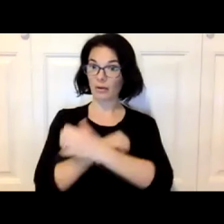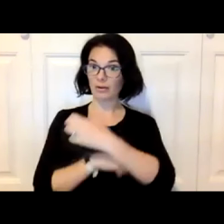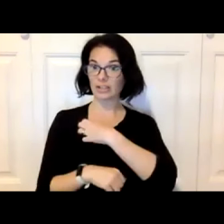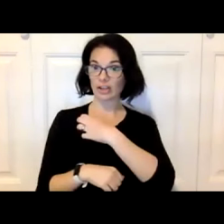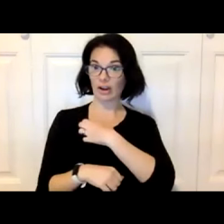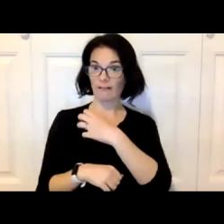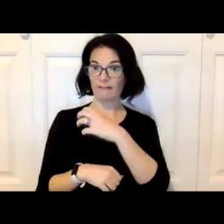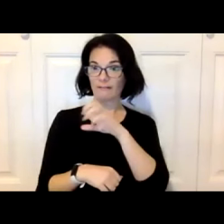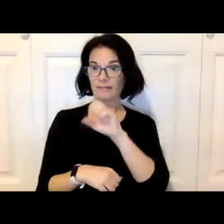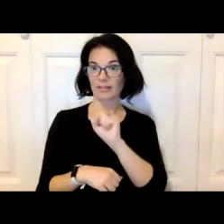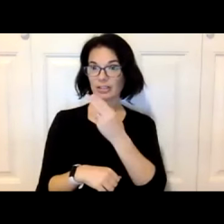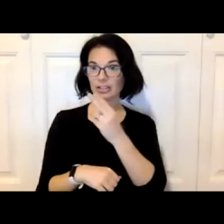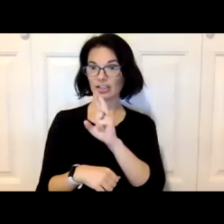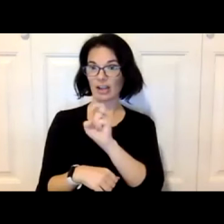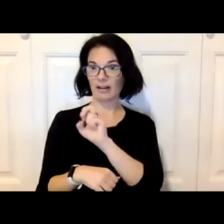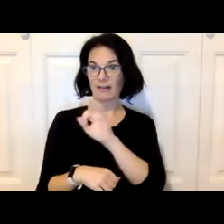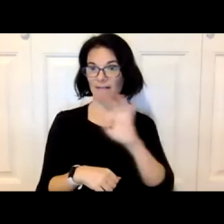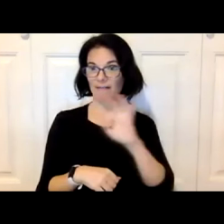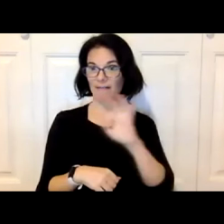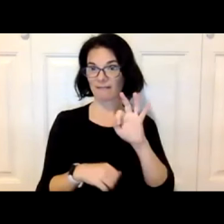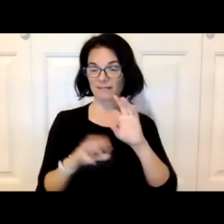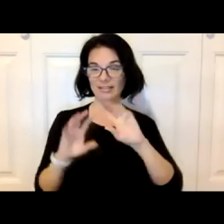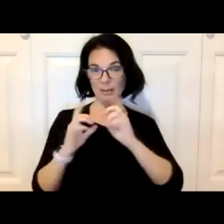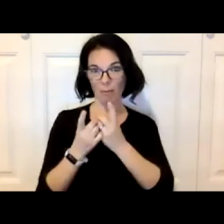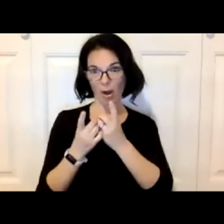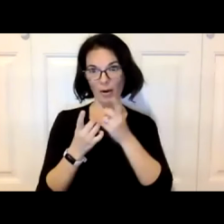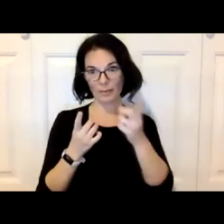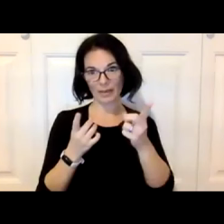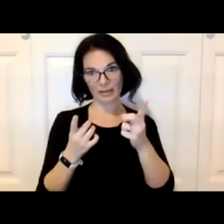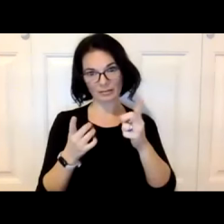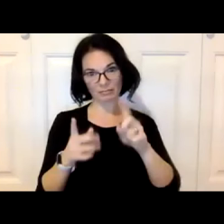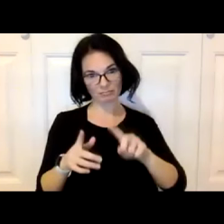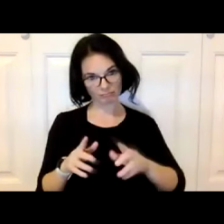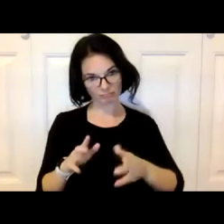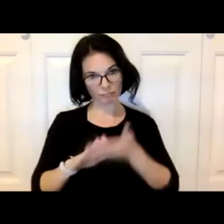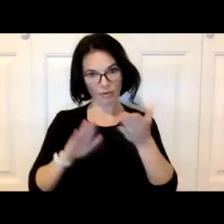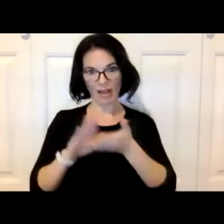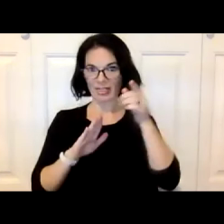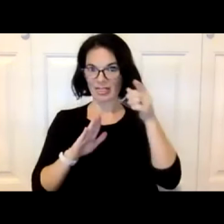This is a service that includes the Sheriff's Department, as well as all county Fire